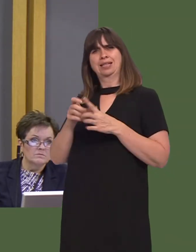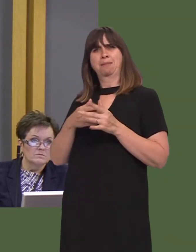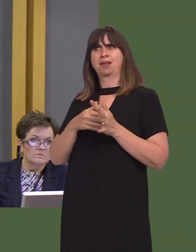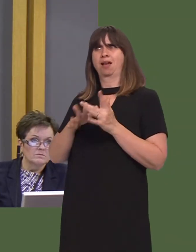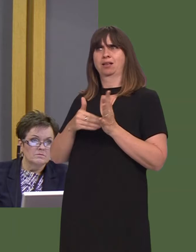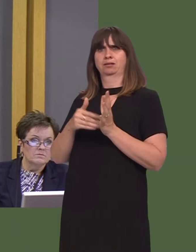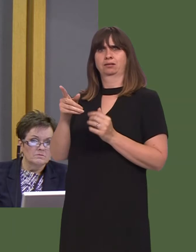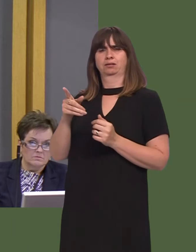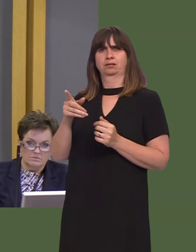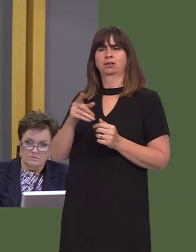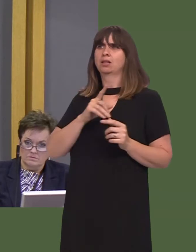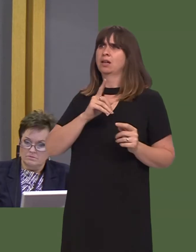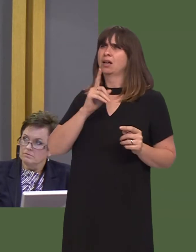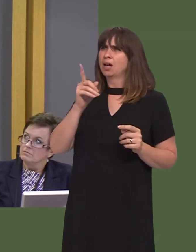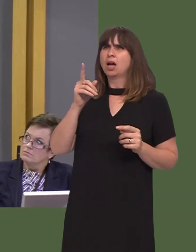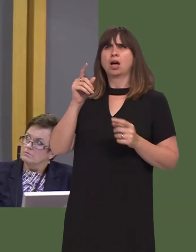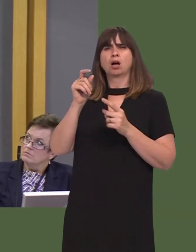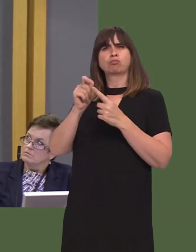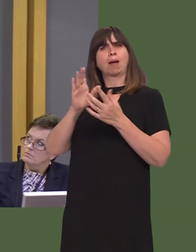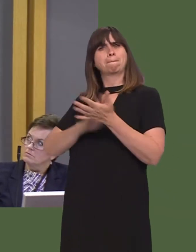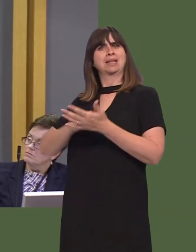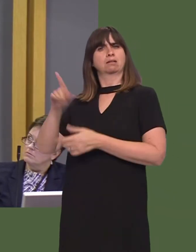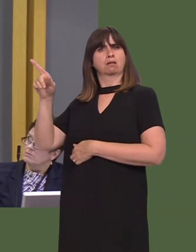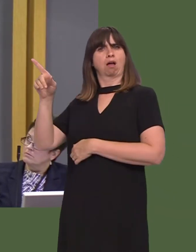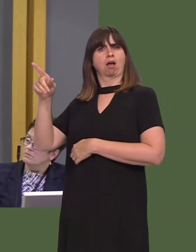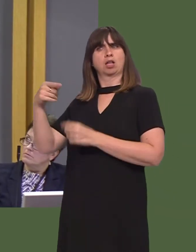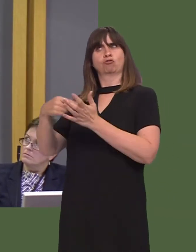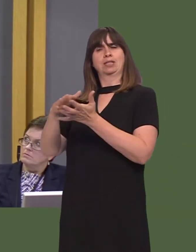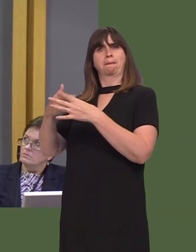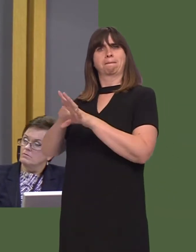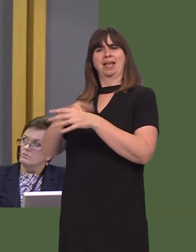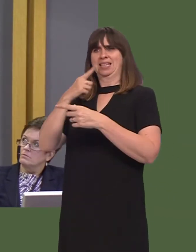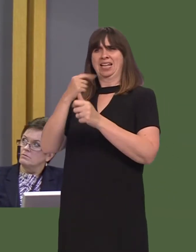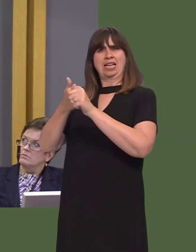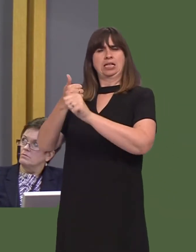in areas like Llanelli. Despite the pledge of the Prime Minister as part of her industrial